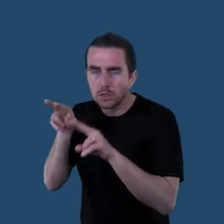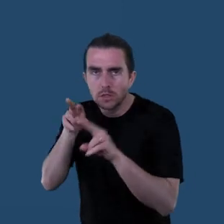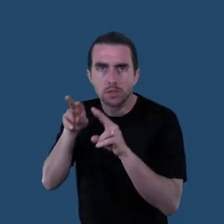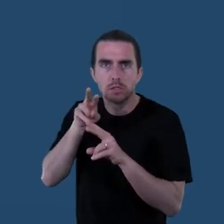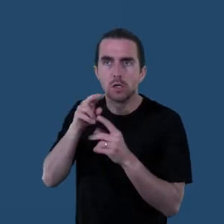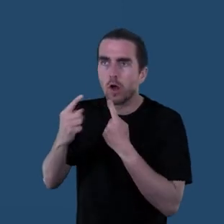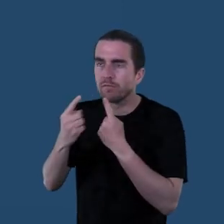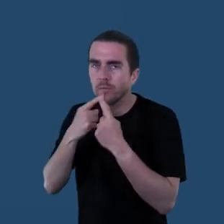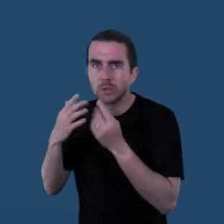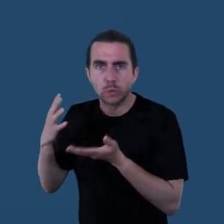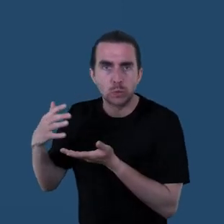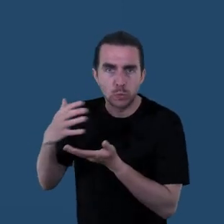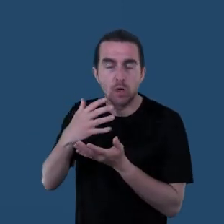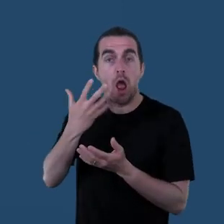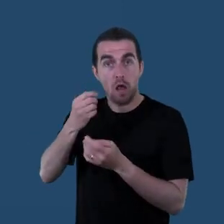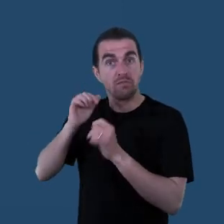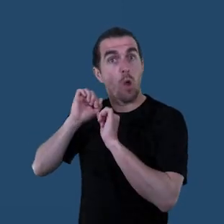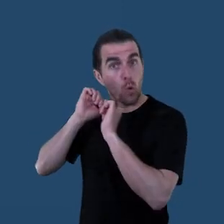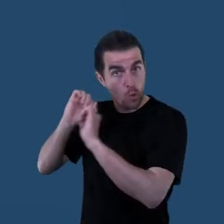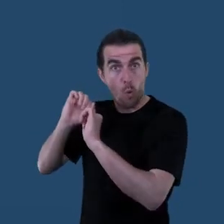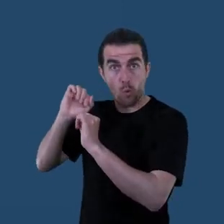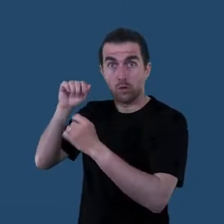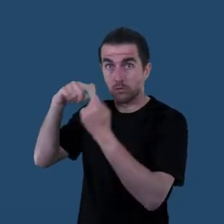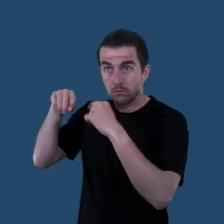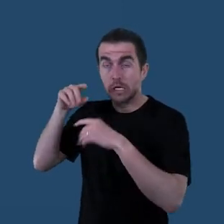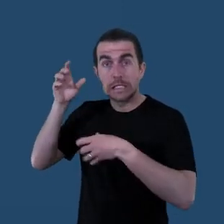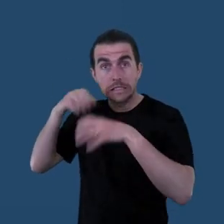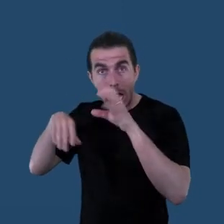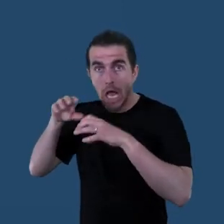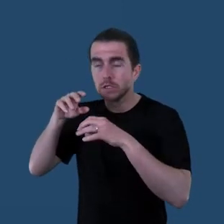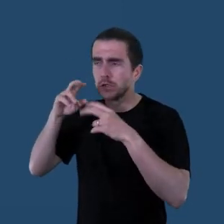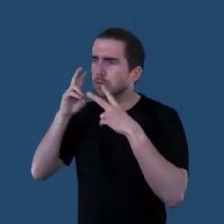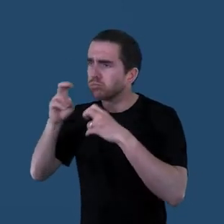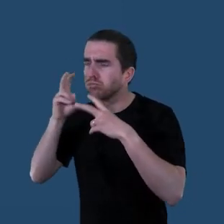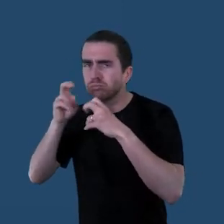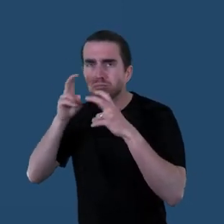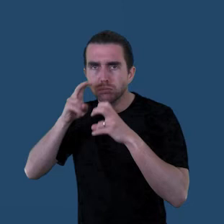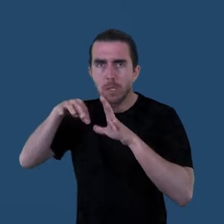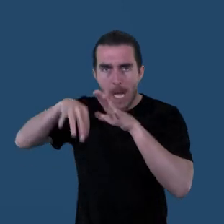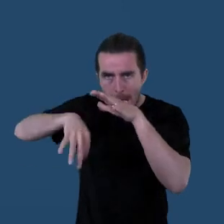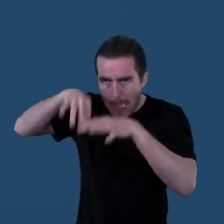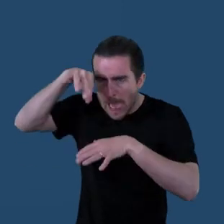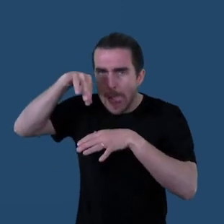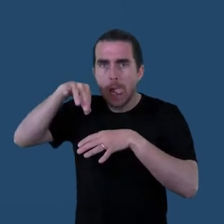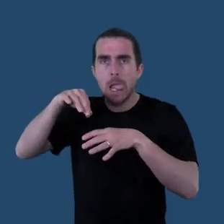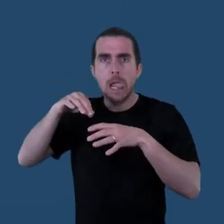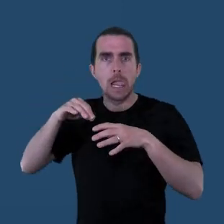which has been collected by the Greenlanders themselves and the scientific institutions that there are on Greenland.